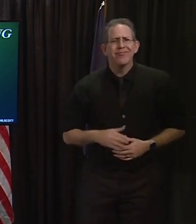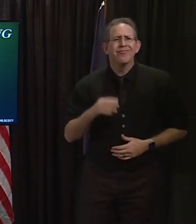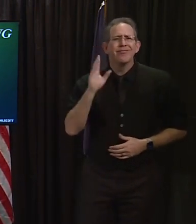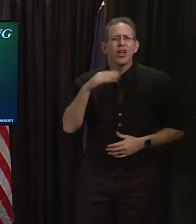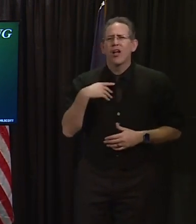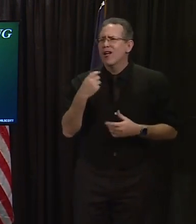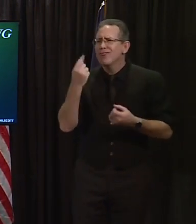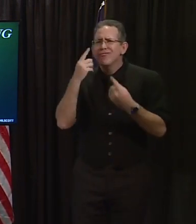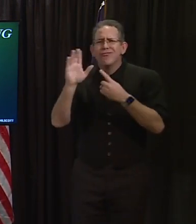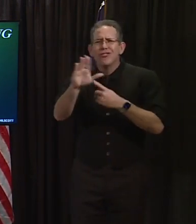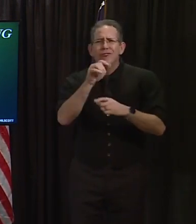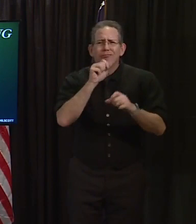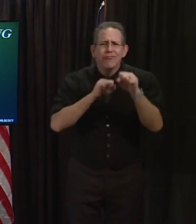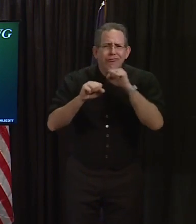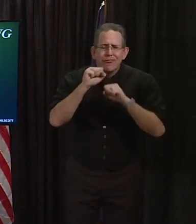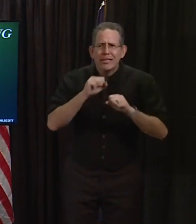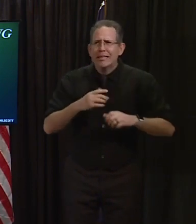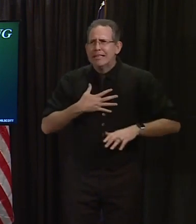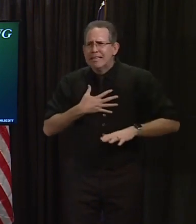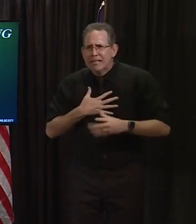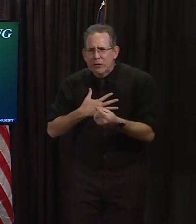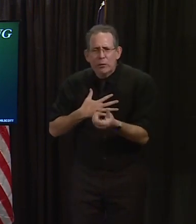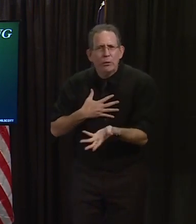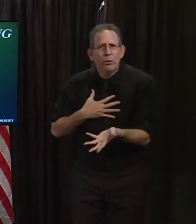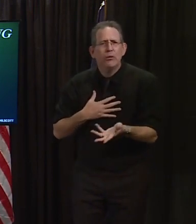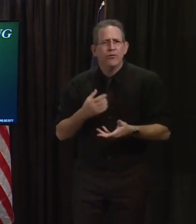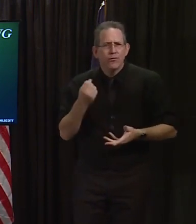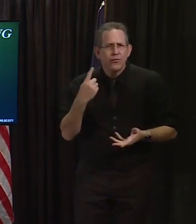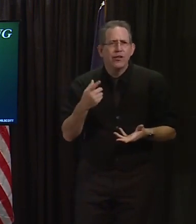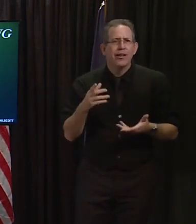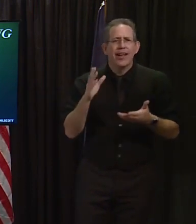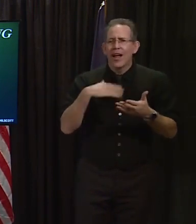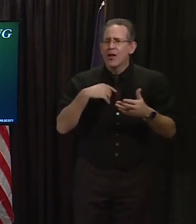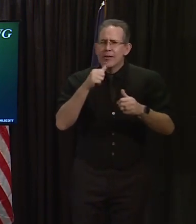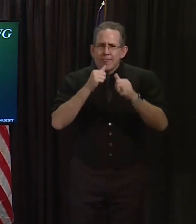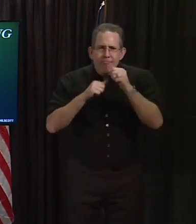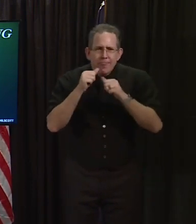We appreciate your patience as we navigate this altogether. Pediatricians